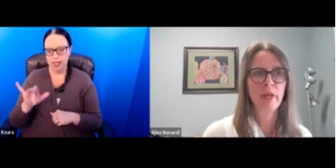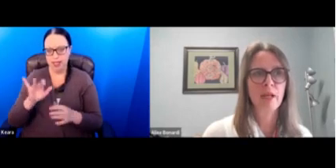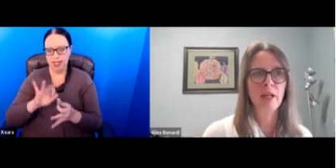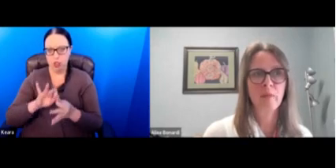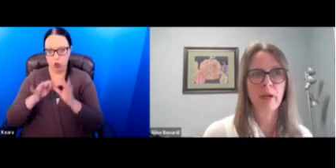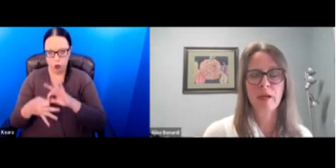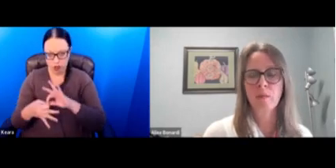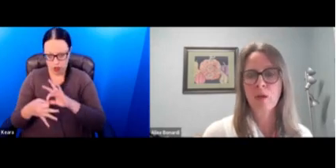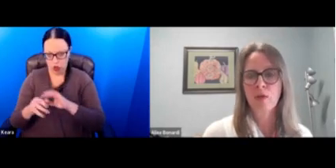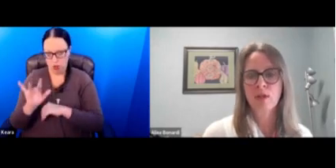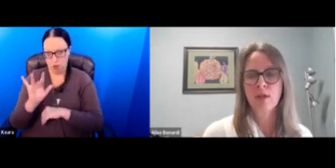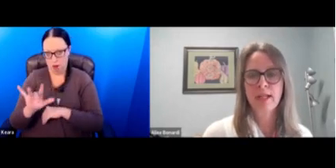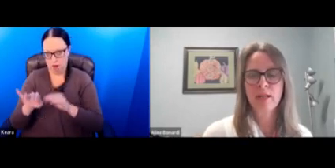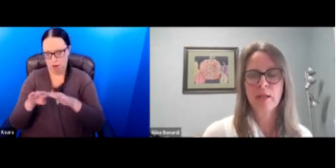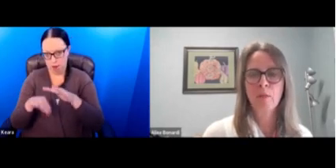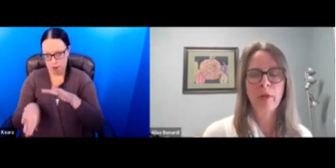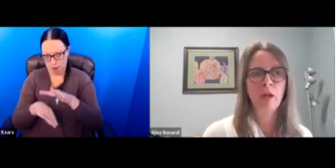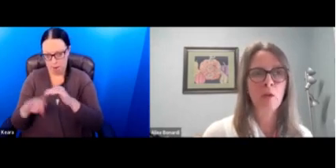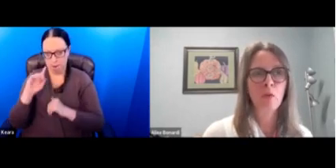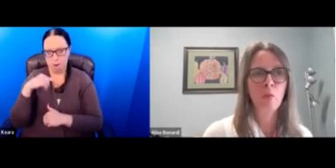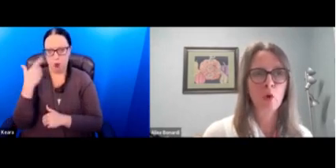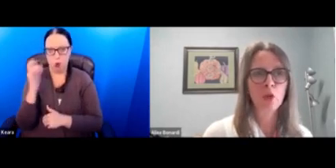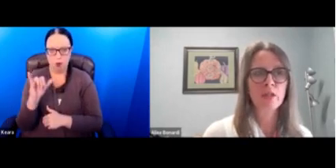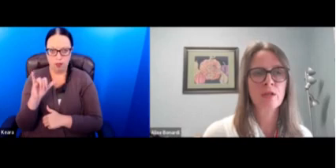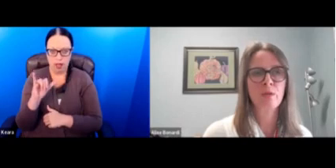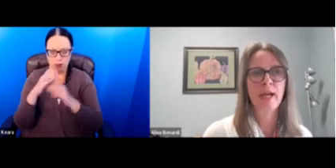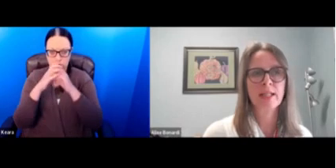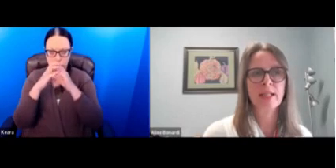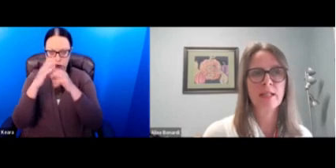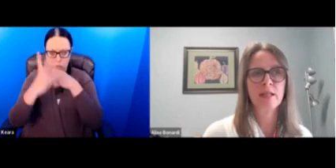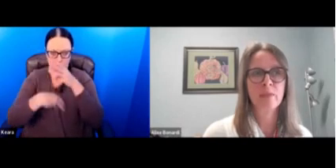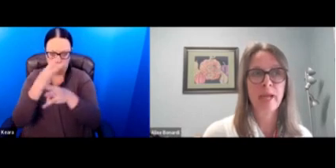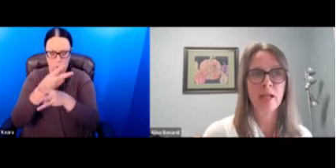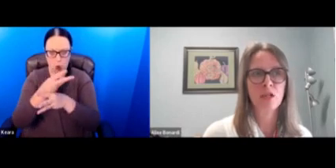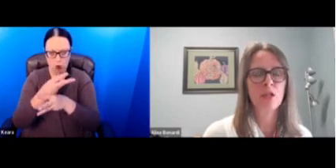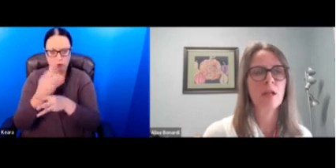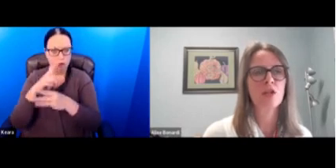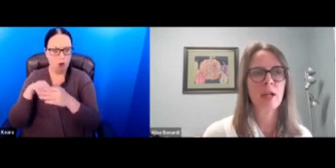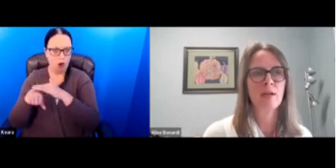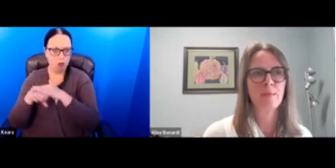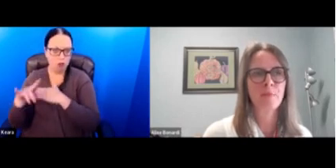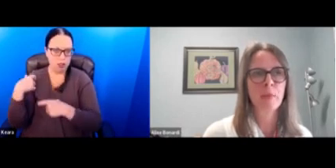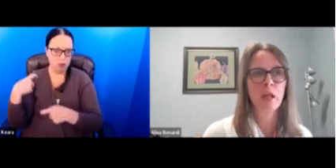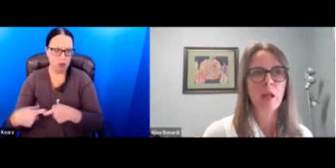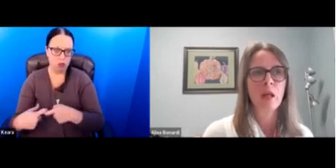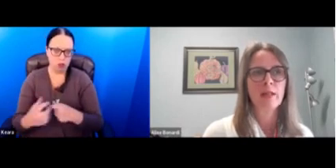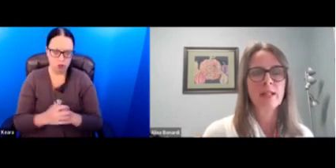button at the bottom, which looks like a little ball world to access Spanish channel. This